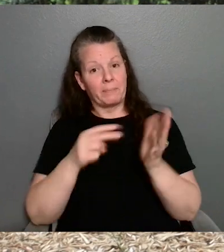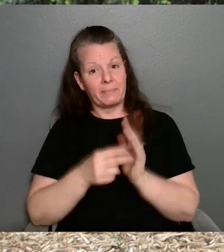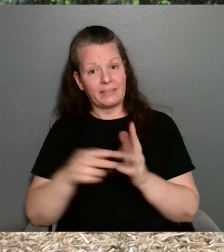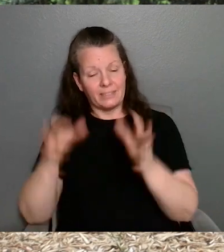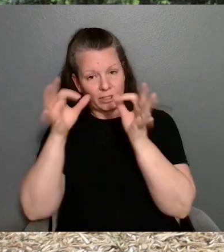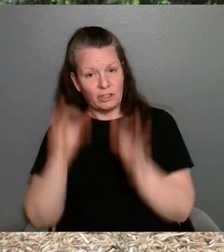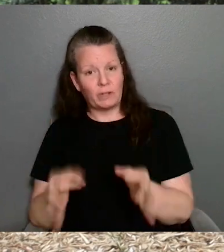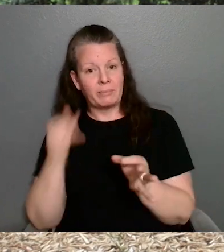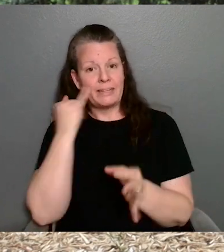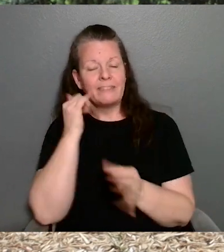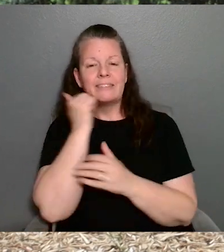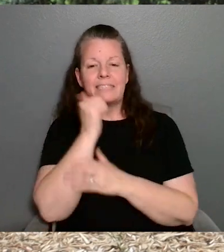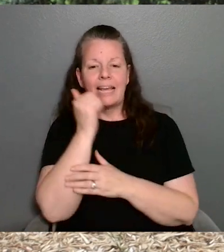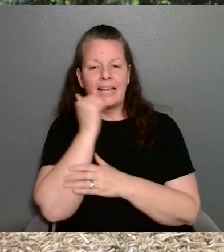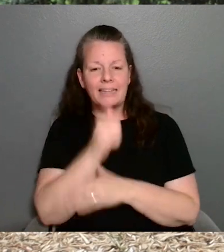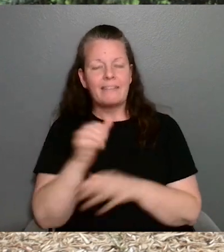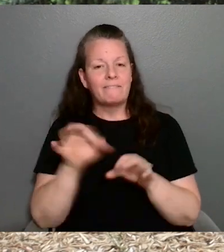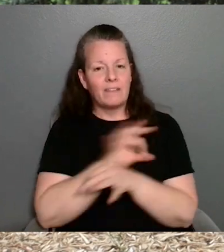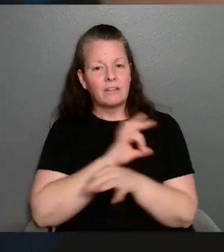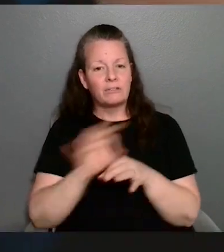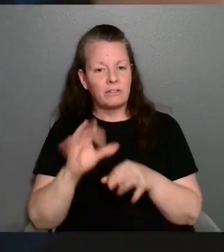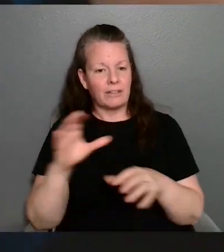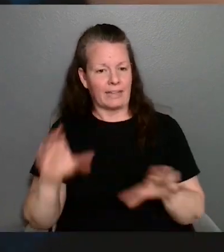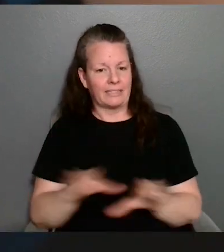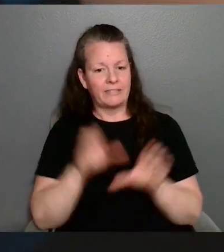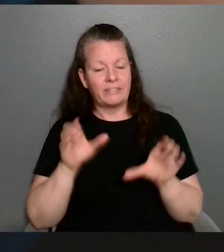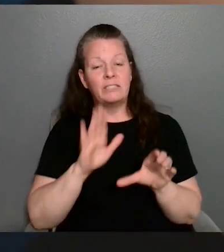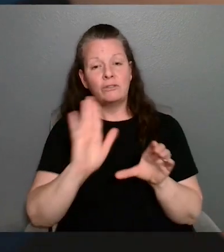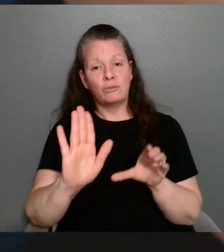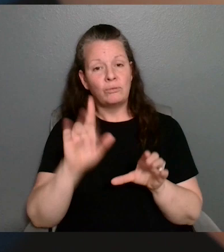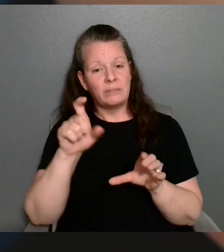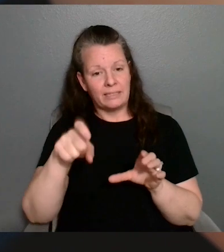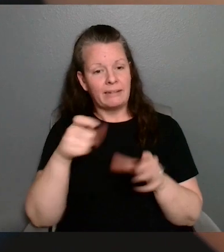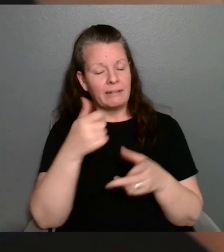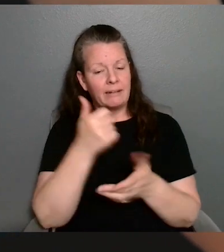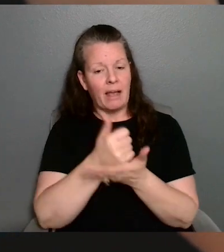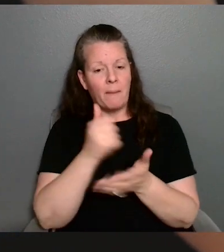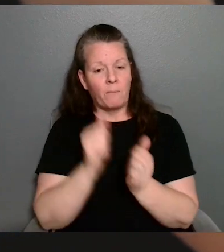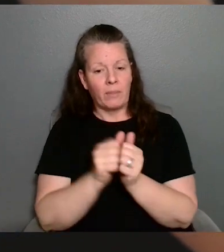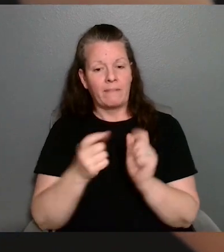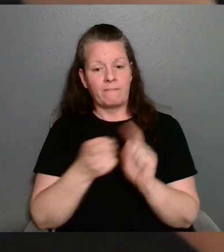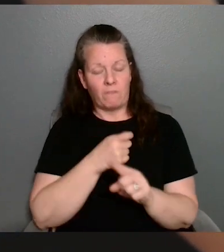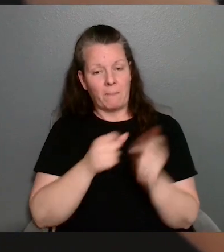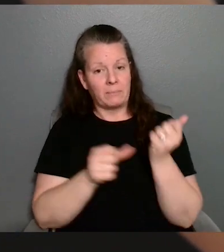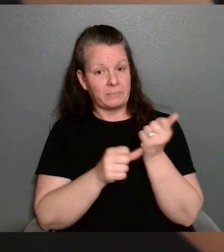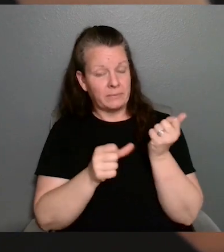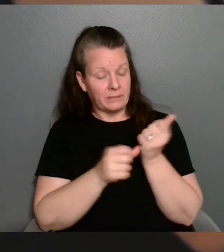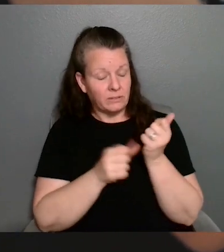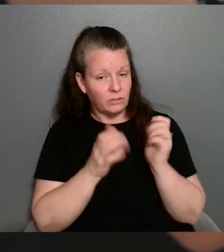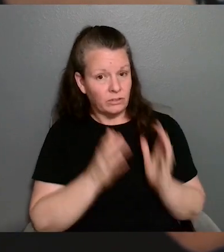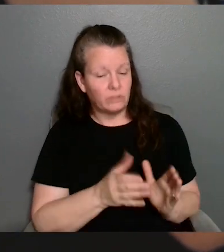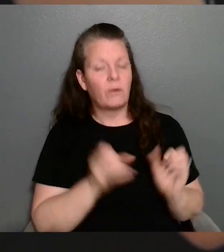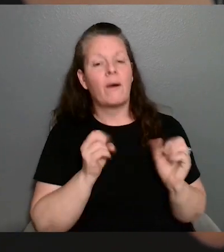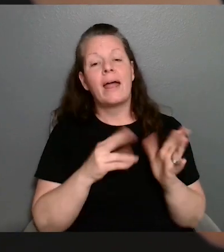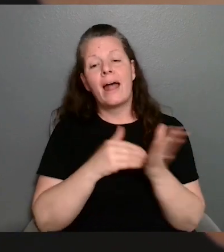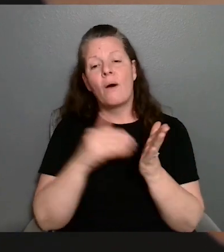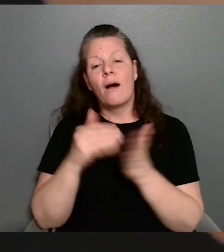what kind of daily functional activities a person needs assistance with from a care provider, as well as how often they might need assistance,